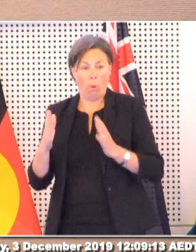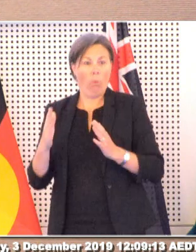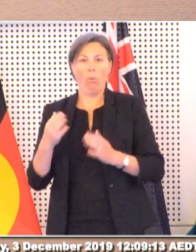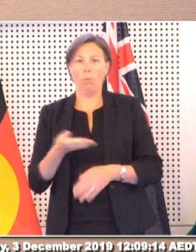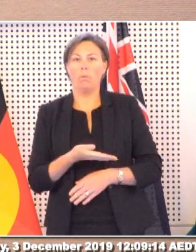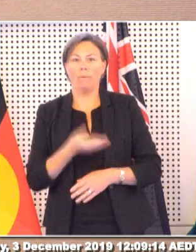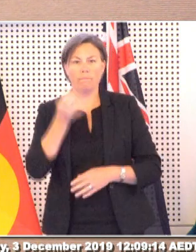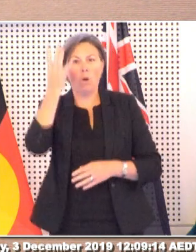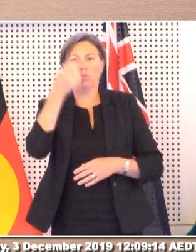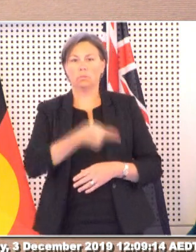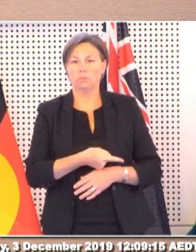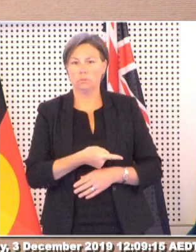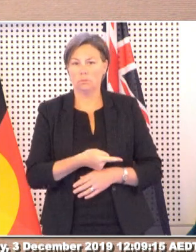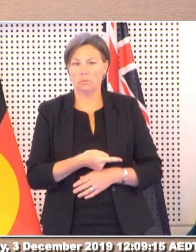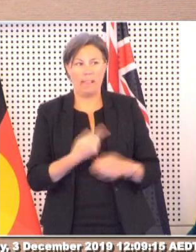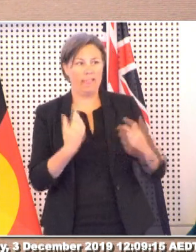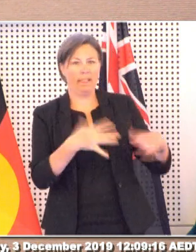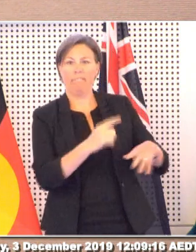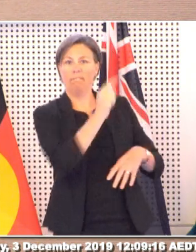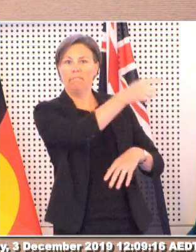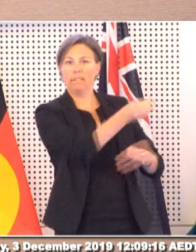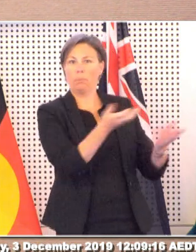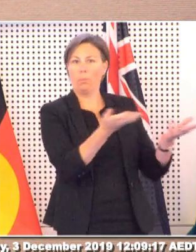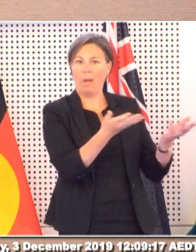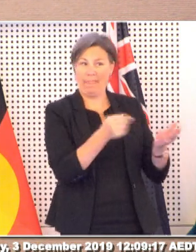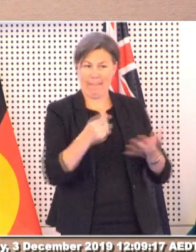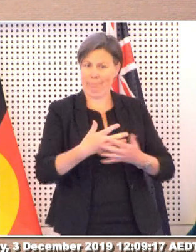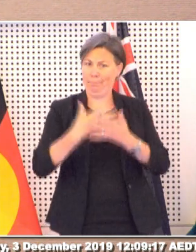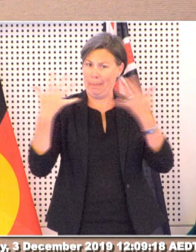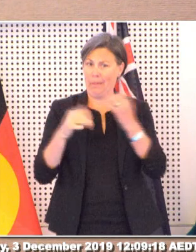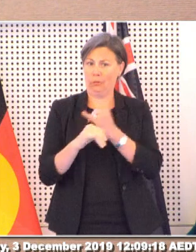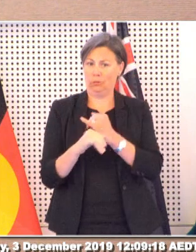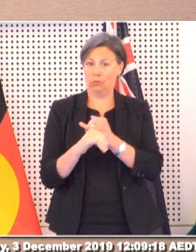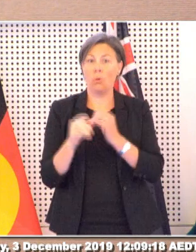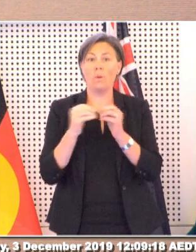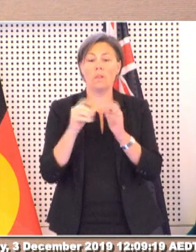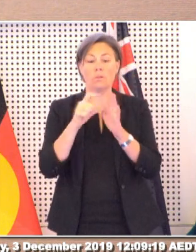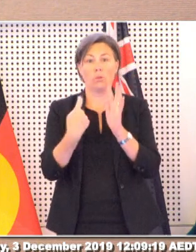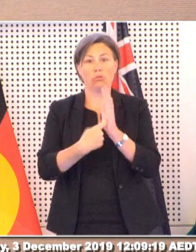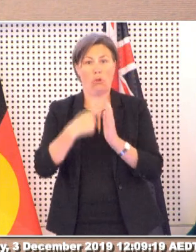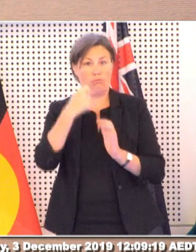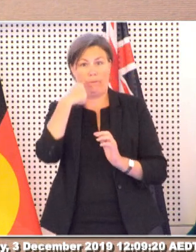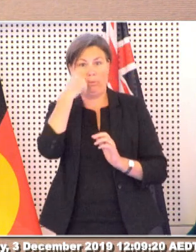The – it was a large institution. And the doctor refused to come to see her until the next day because